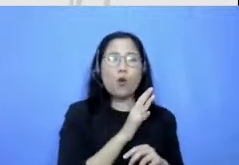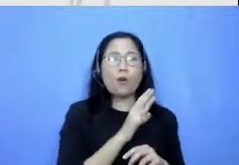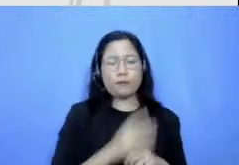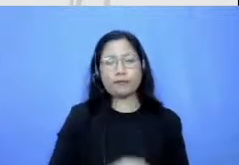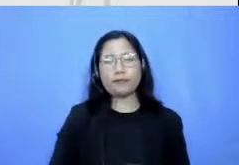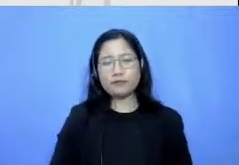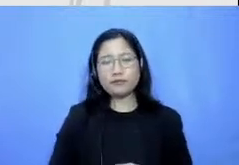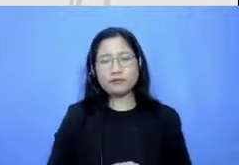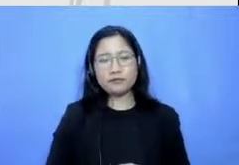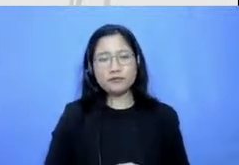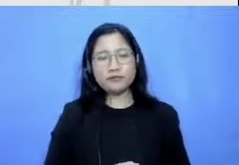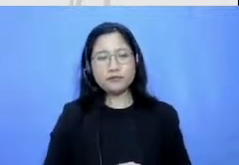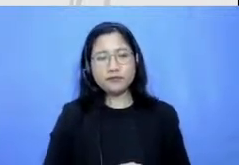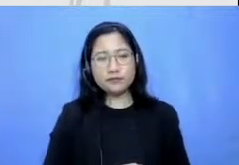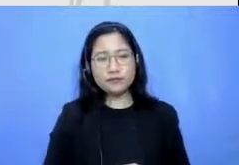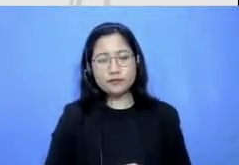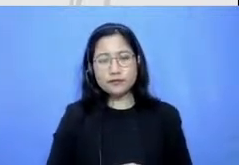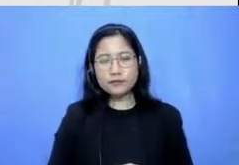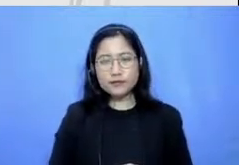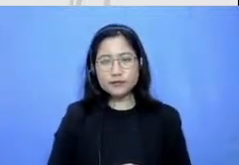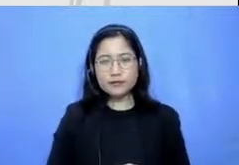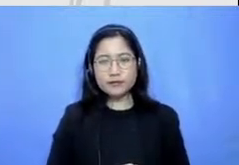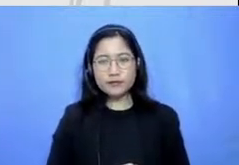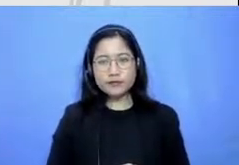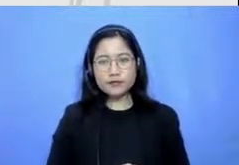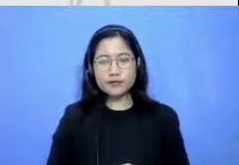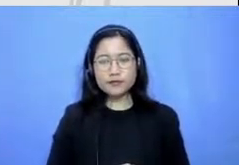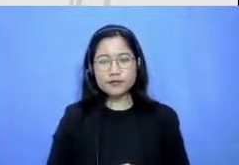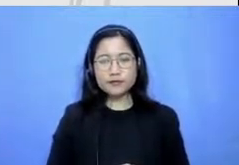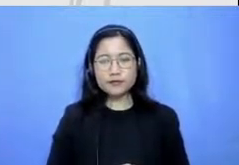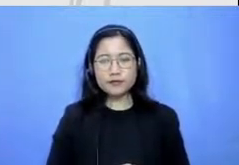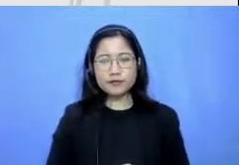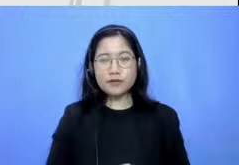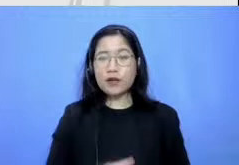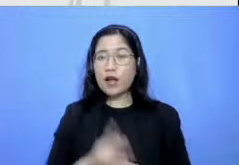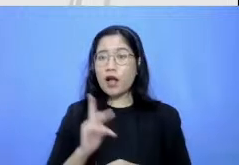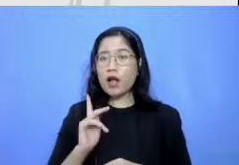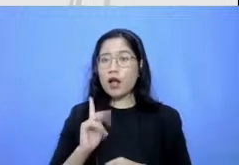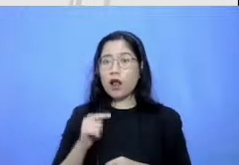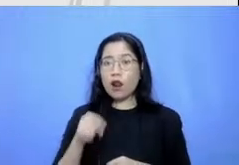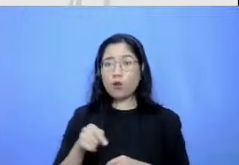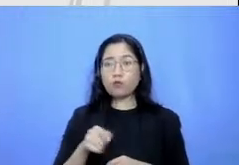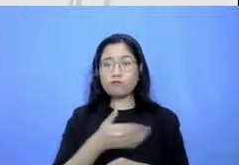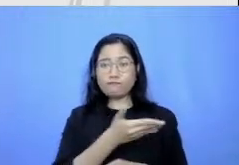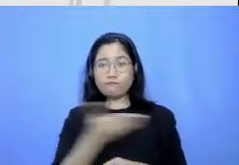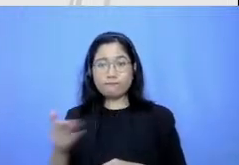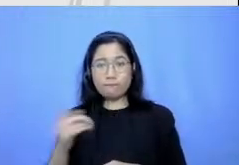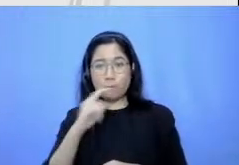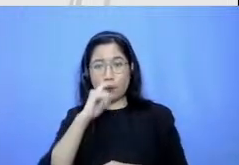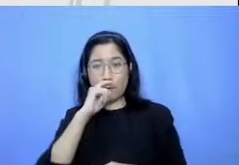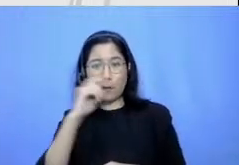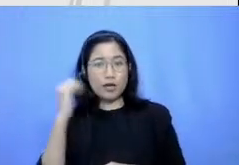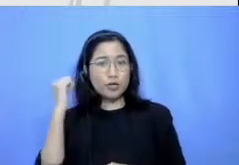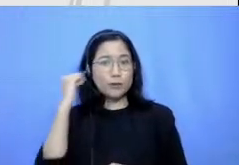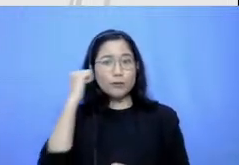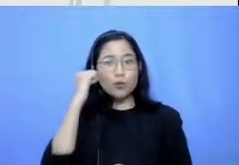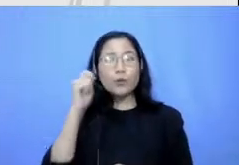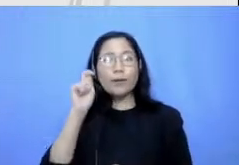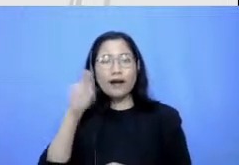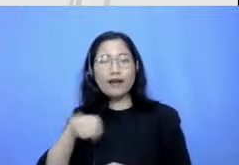Hi if you are sir d a mother uses this scenario in class using jambot for question and answer sessions